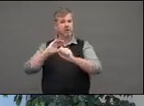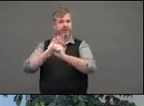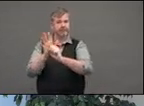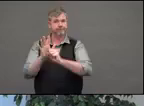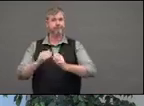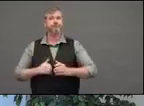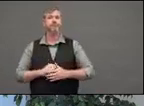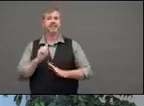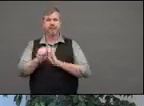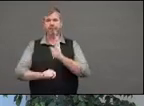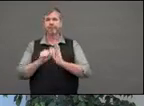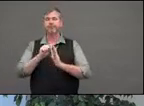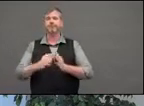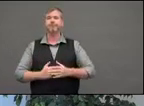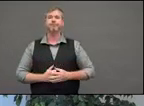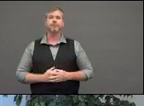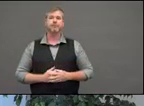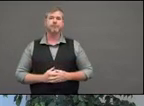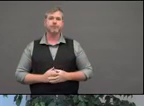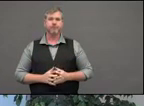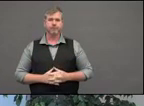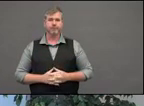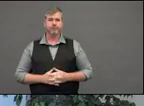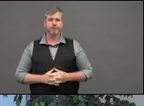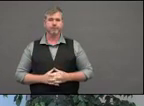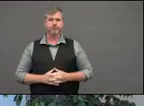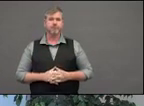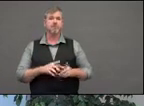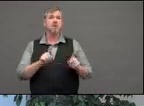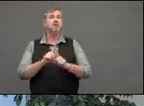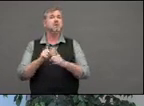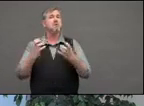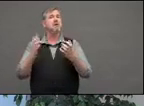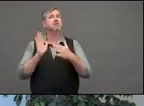also sharing best practices to stay protected during COVID-19